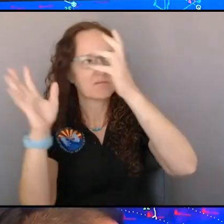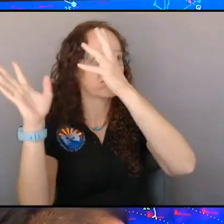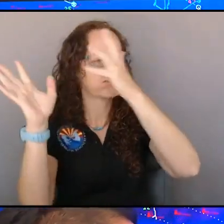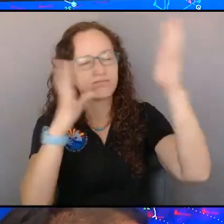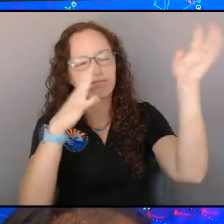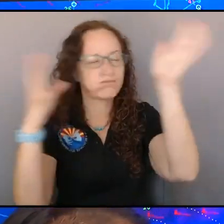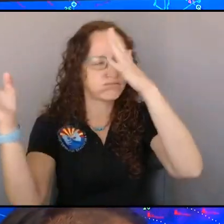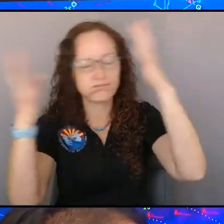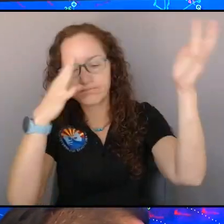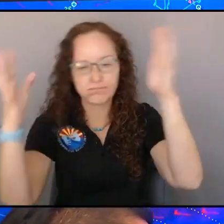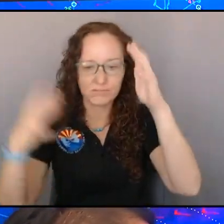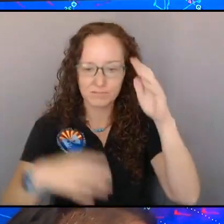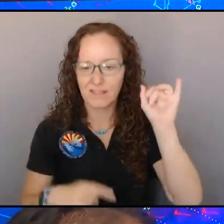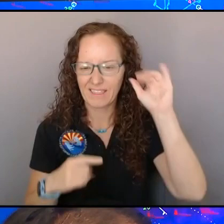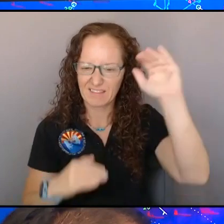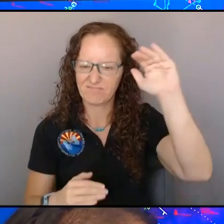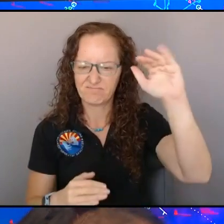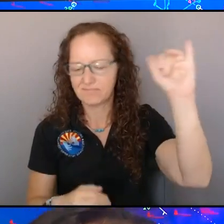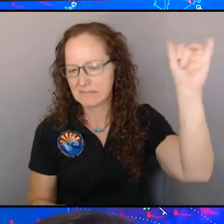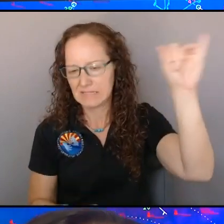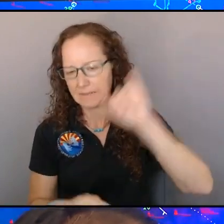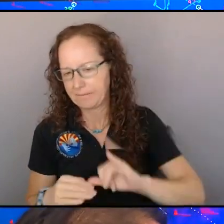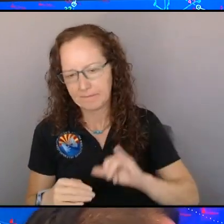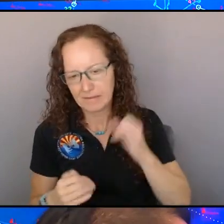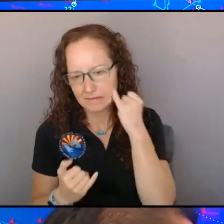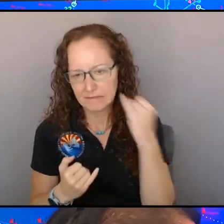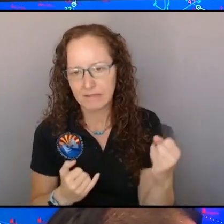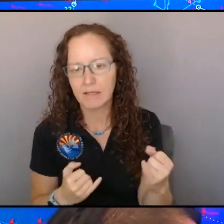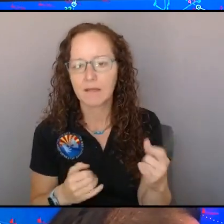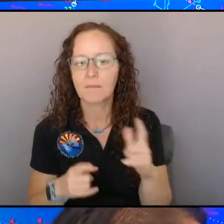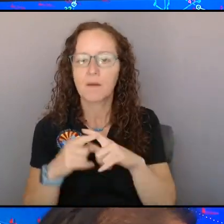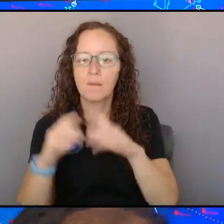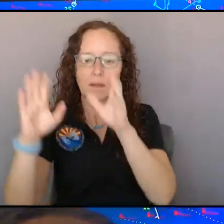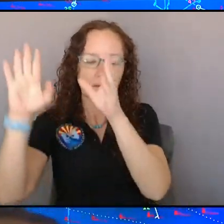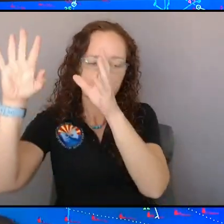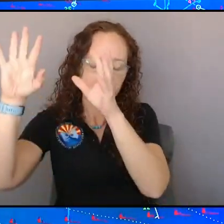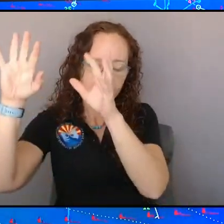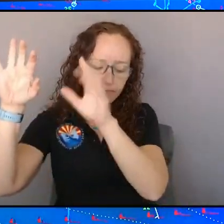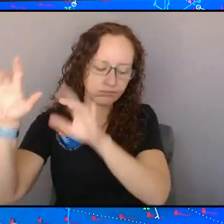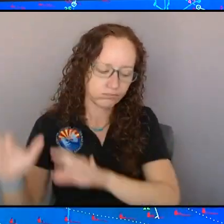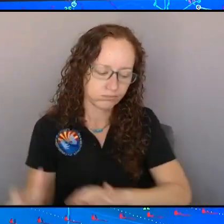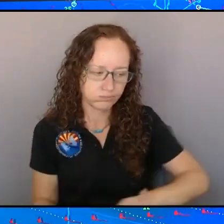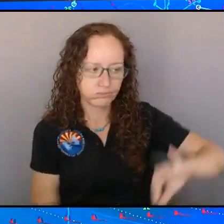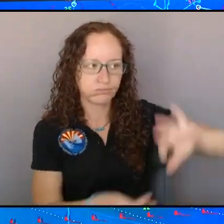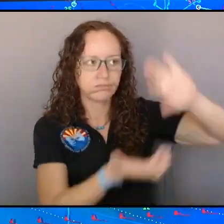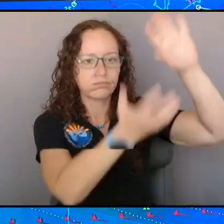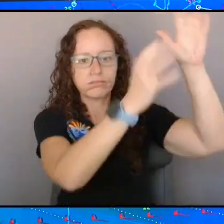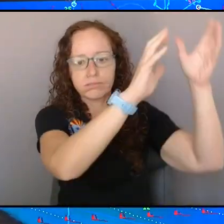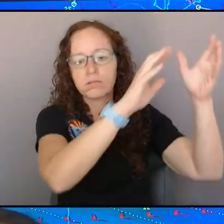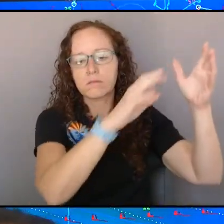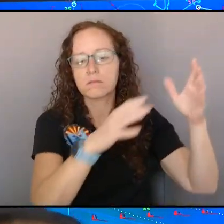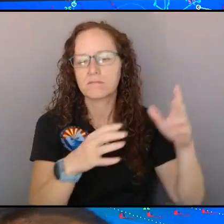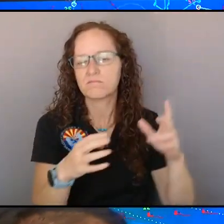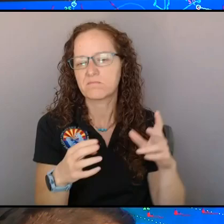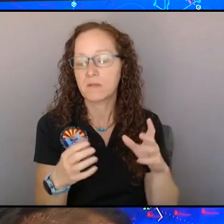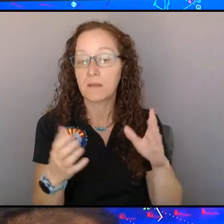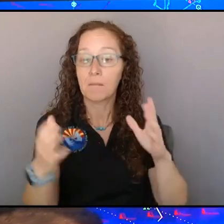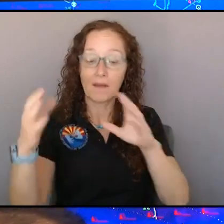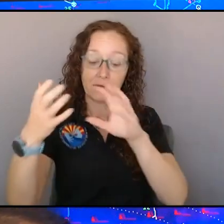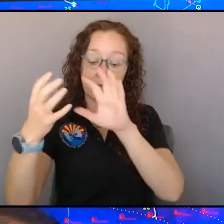move and migrate maybe even deepen a little bit over the next day or so. And what else is happening here is we do have